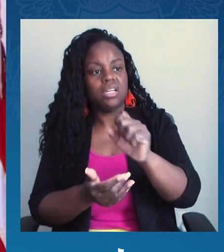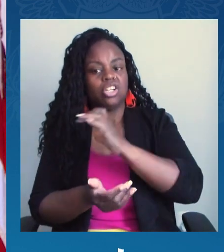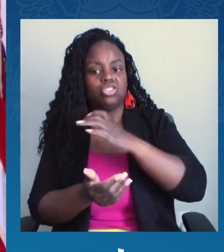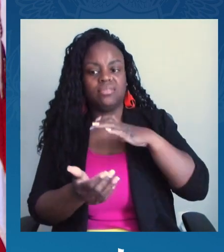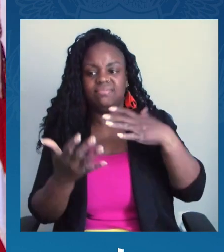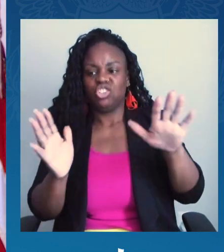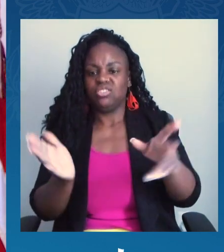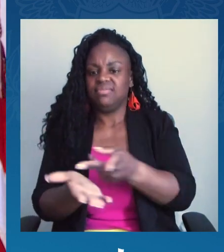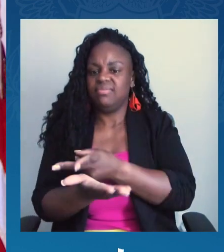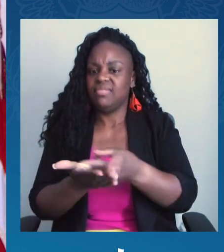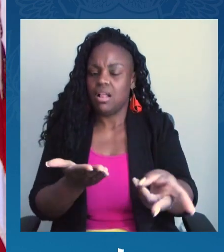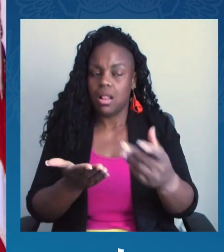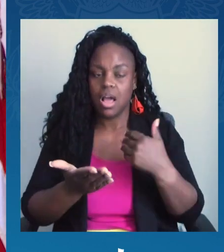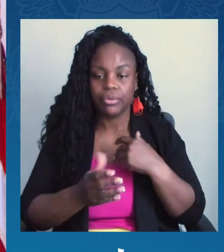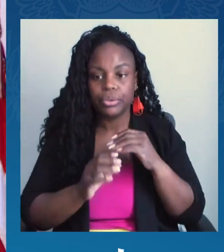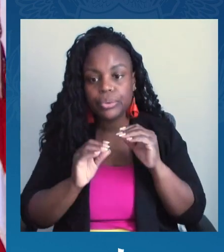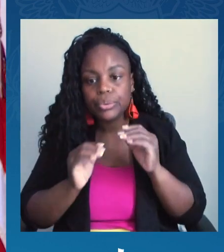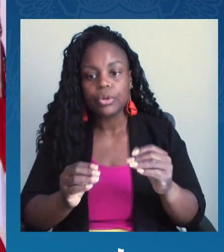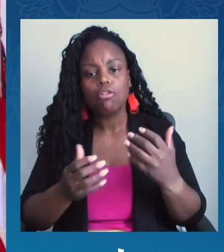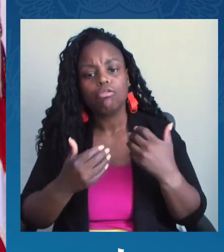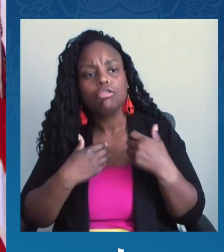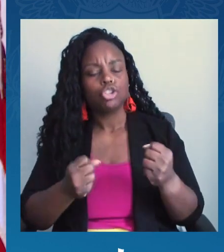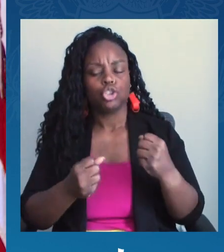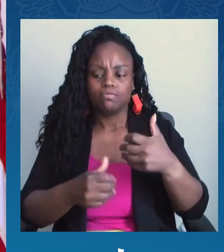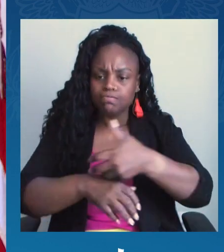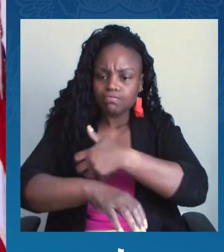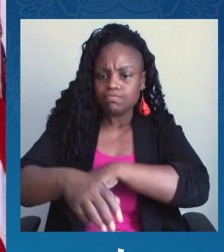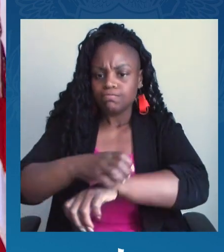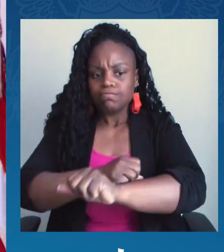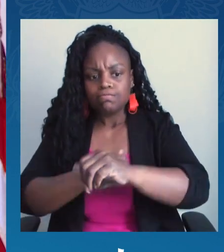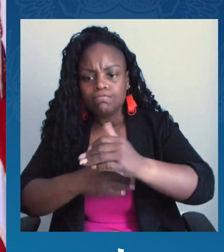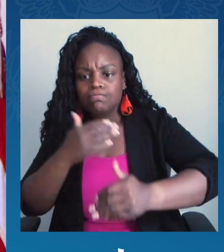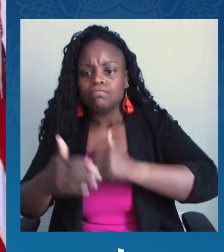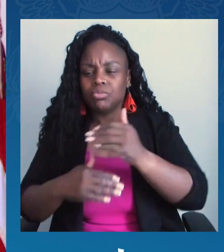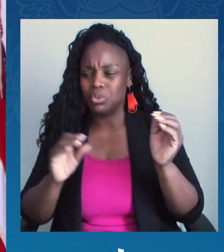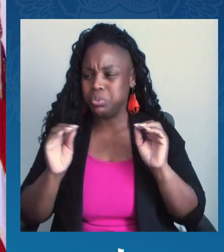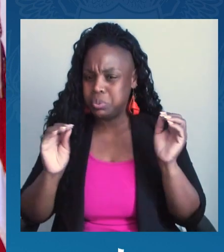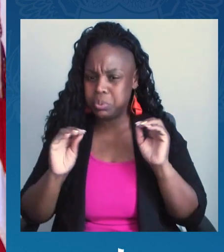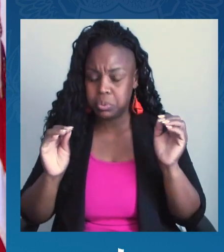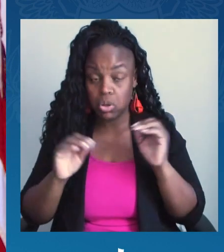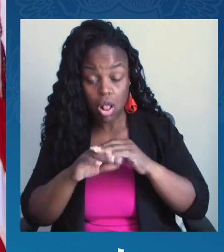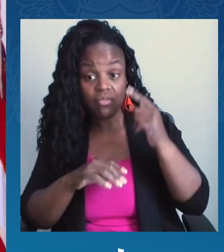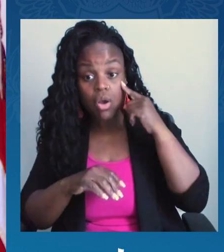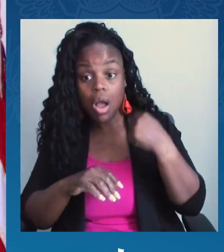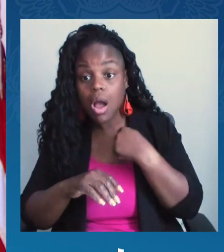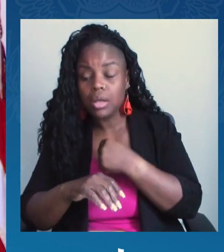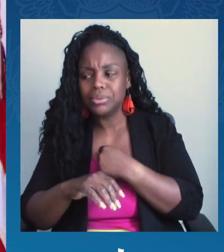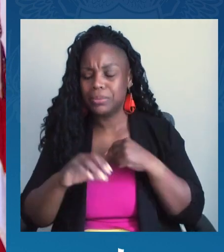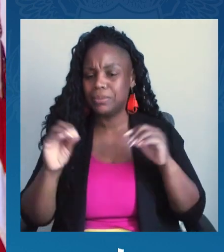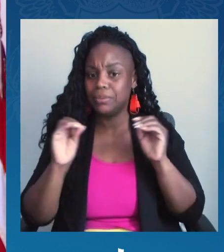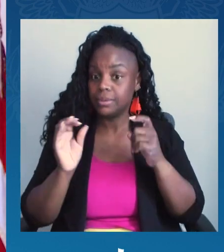I think it is a call for all of us to demand action and demand that they have courage.